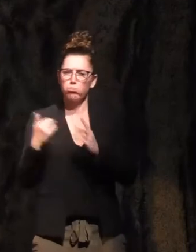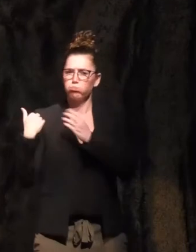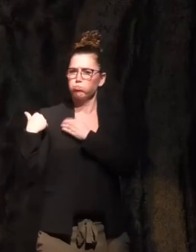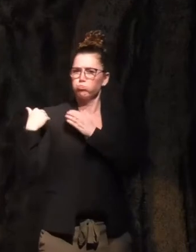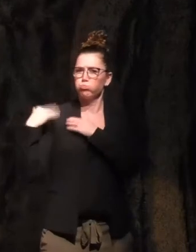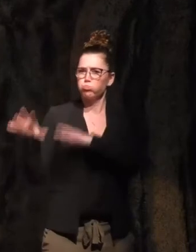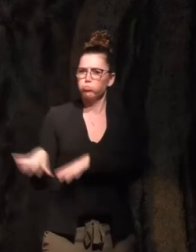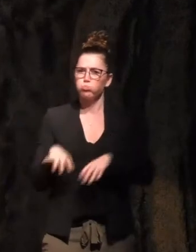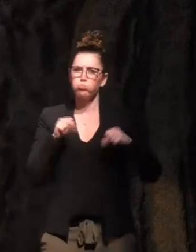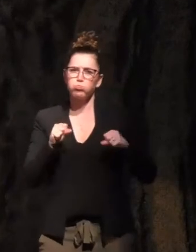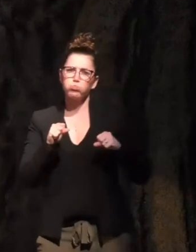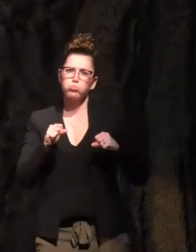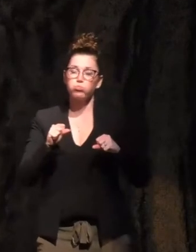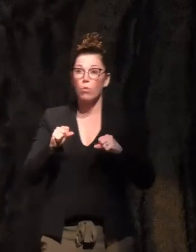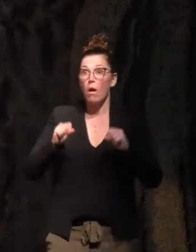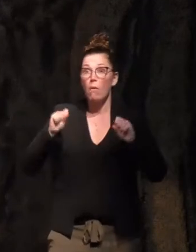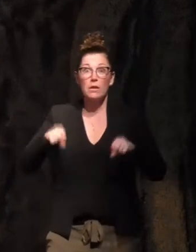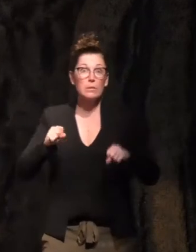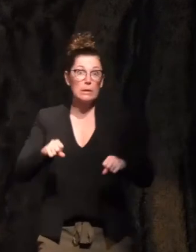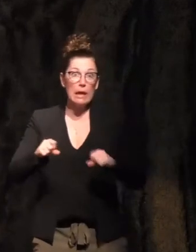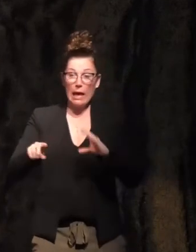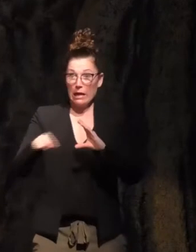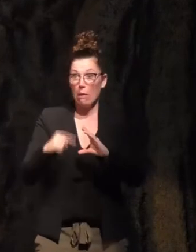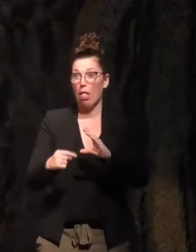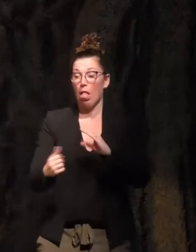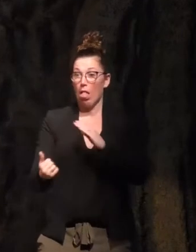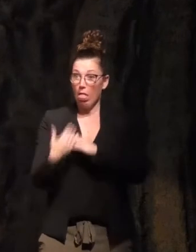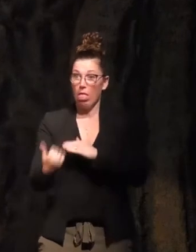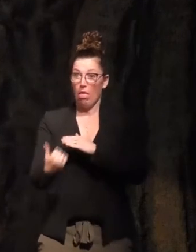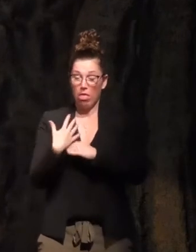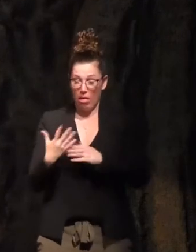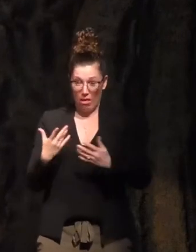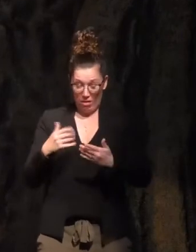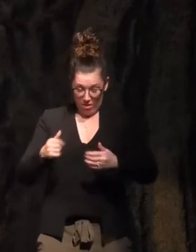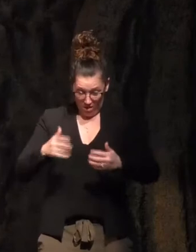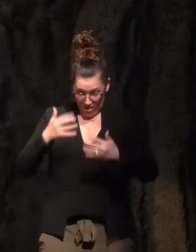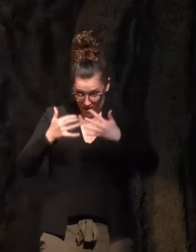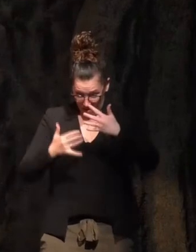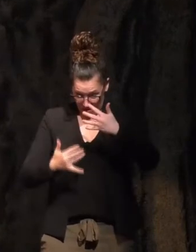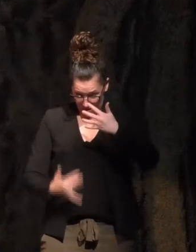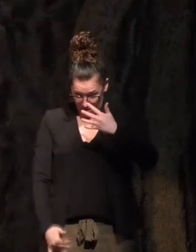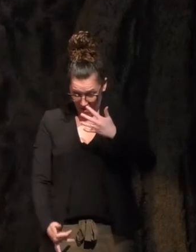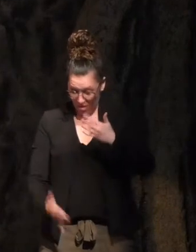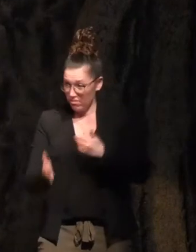and unpredictability and emails coming at us 24/7 whether we're in a boardroom or a rehearsal hall